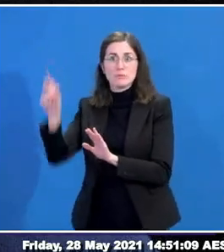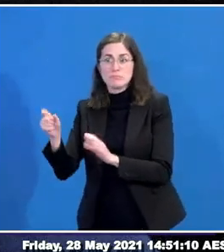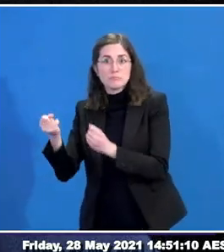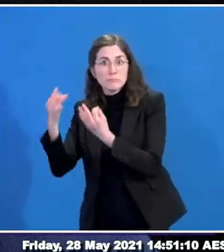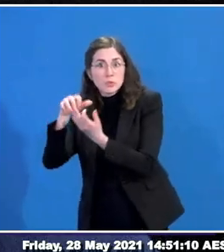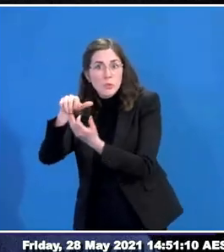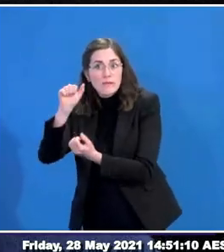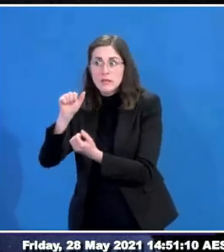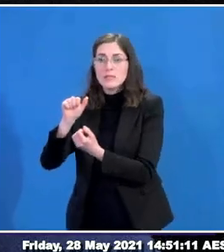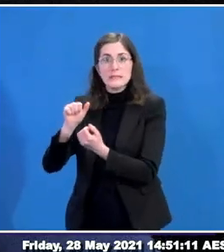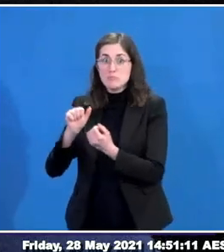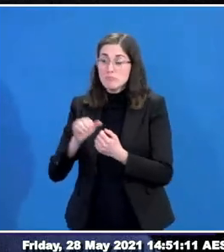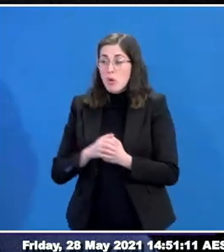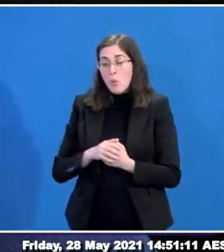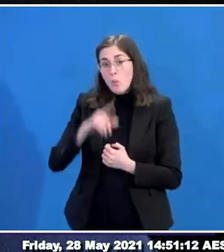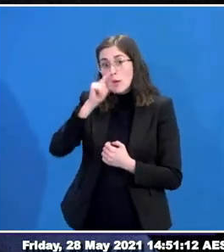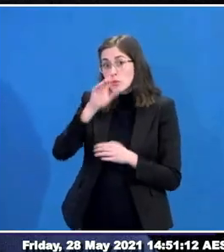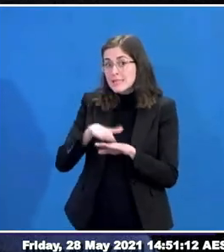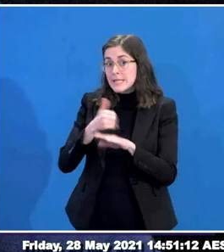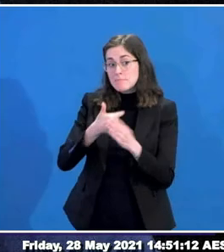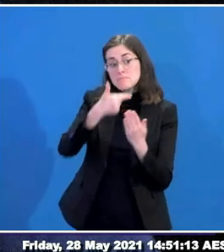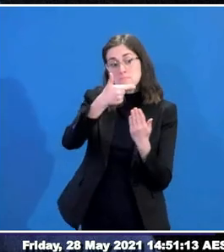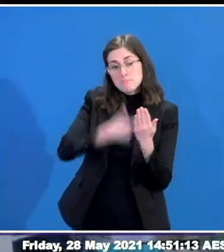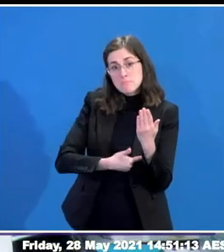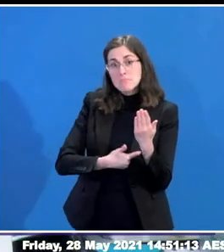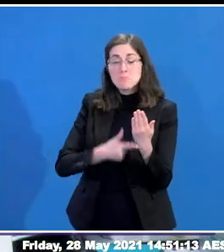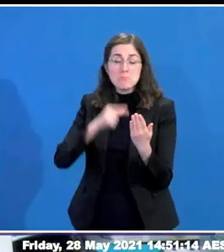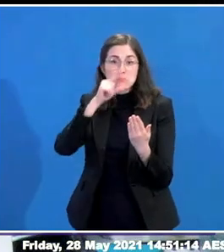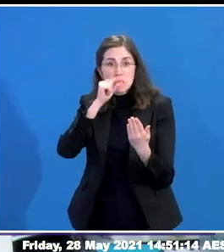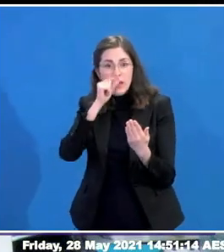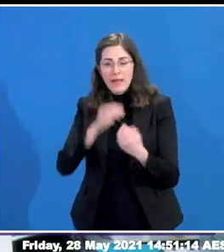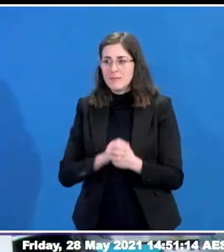could be examined, but in truth I have not, during the establishment phase